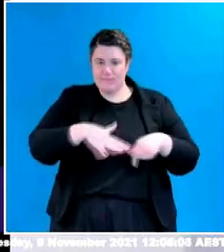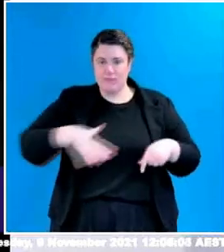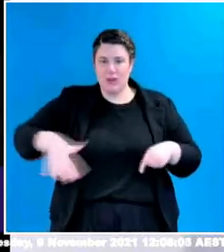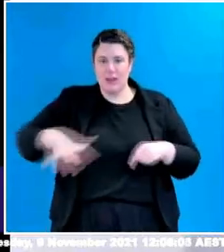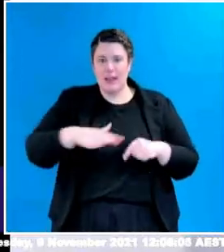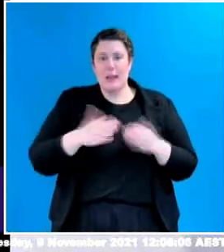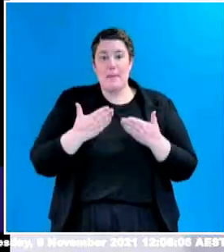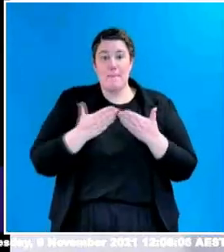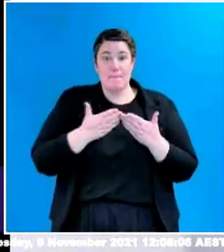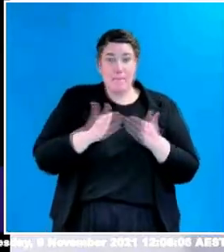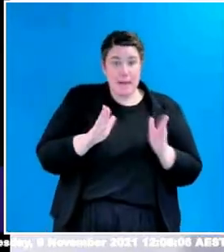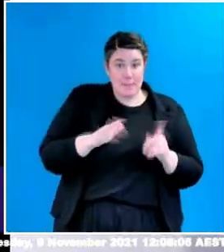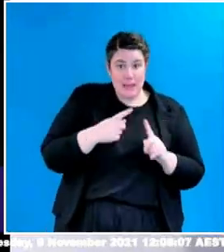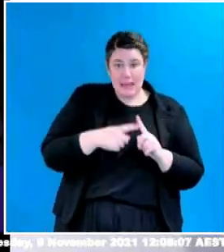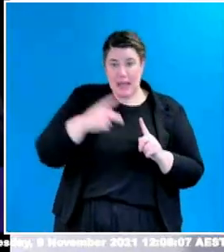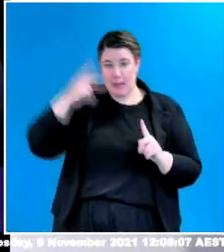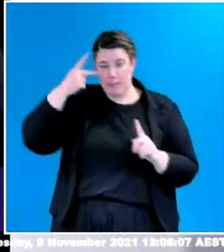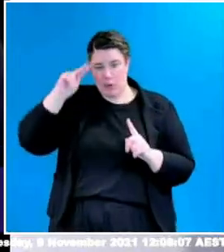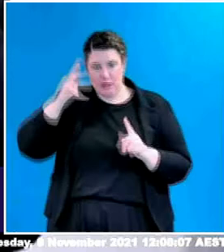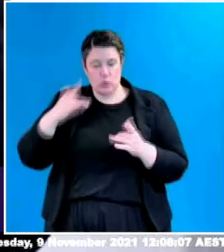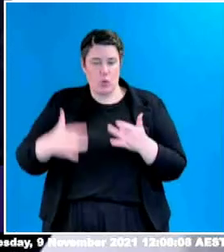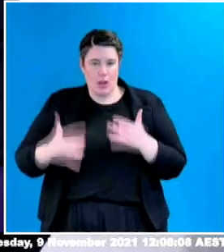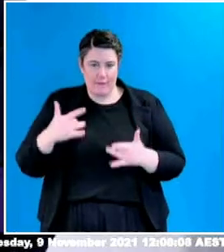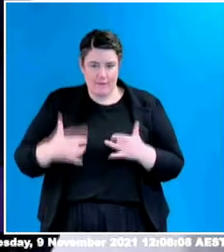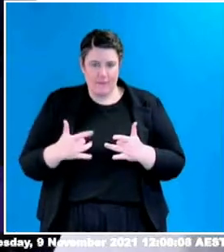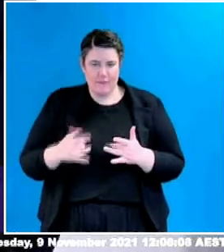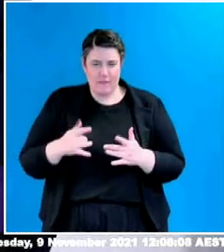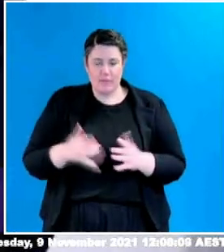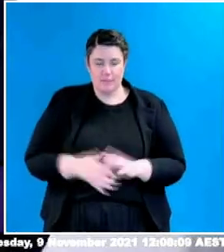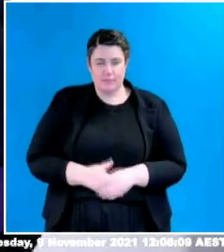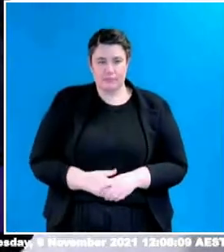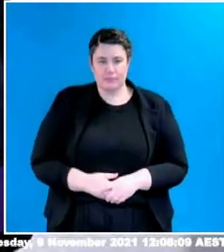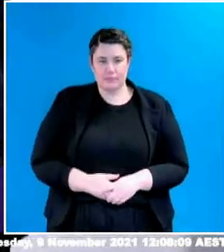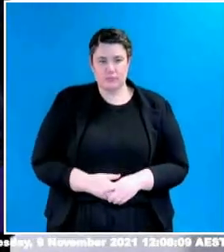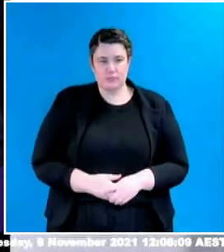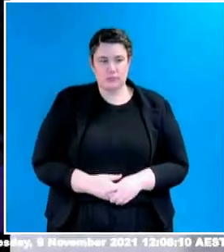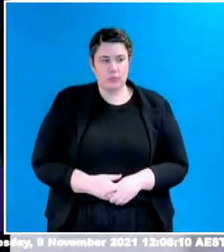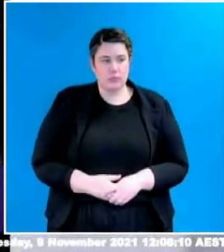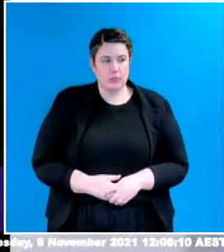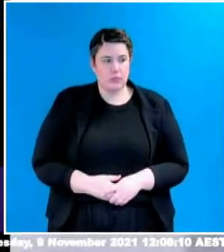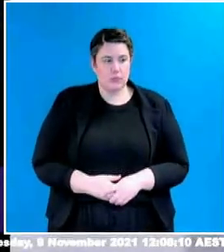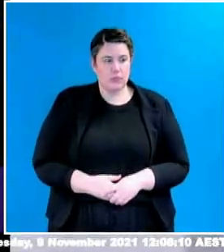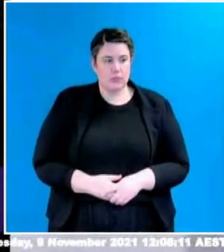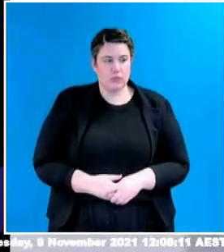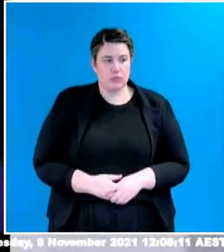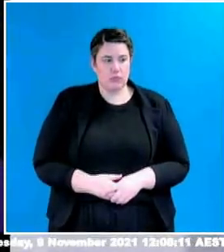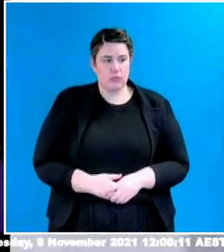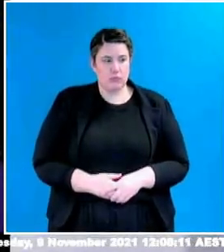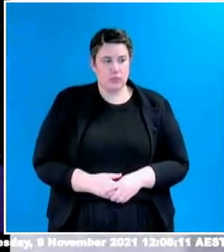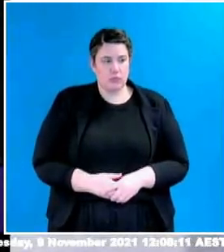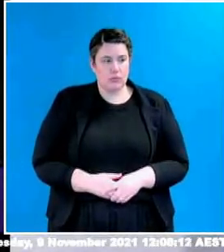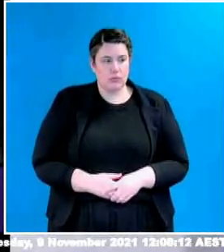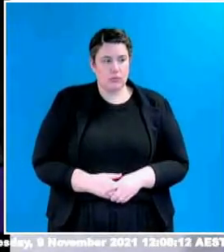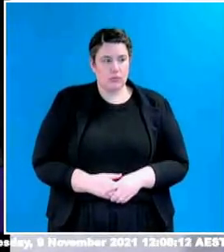public and political life. What needs to happen in Australia to make Article 29 a reality